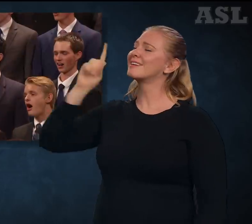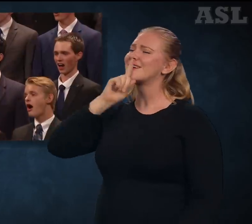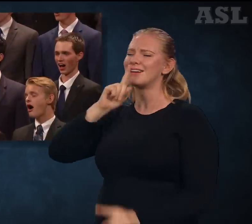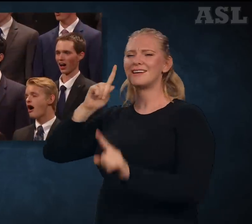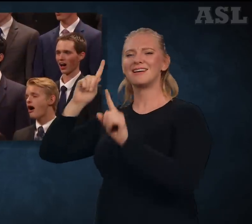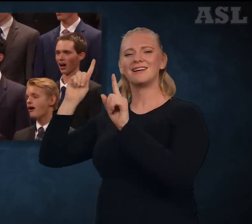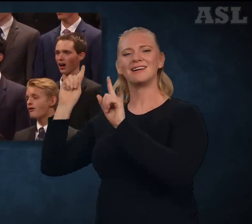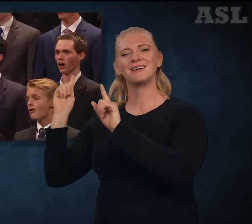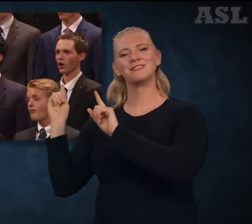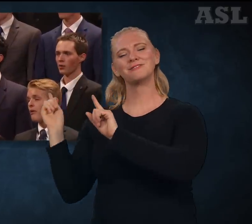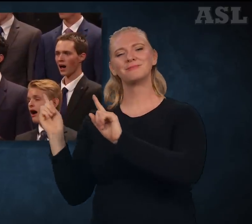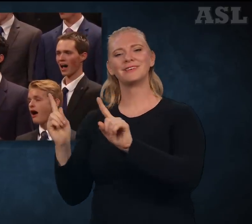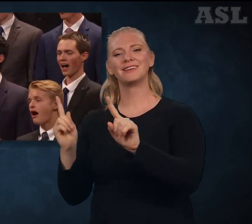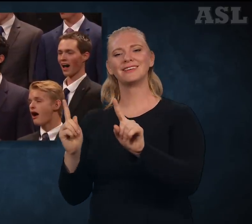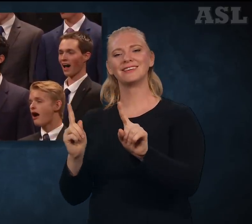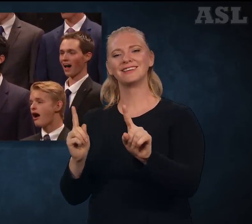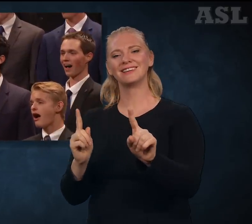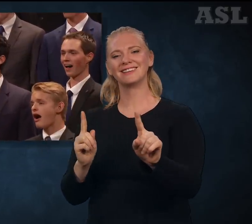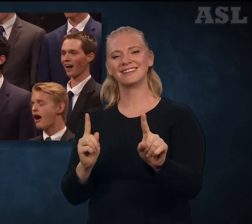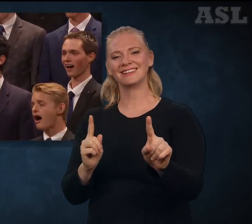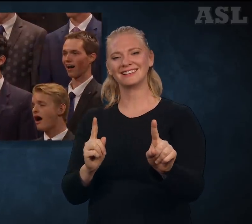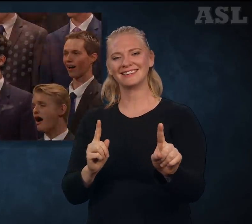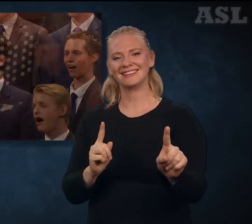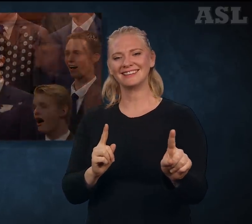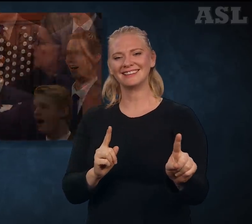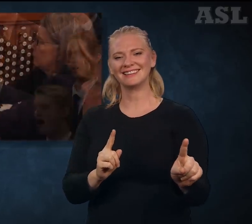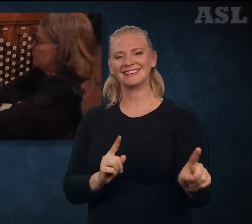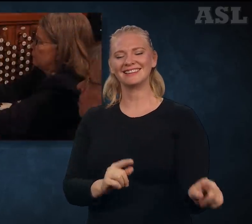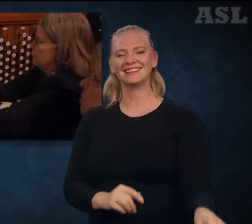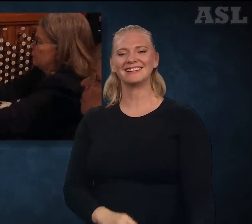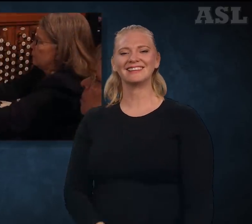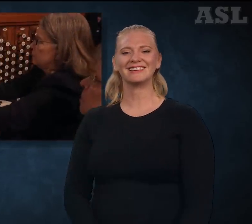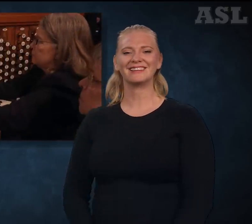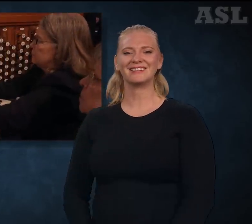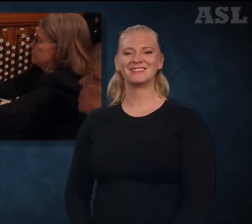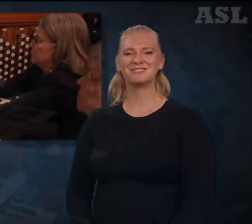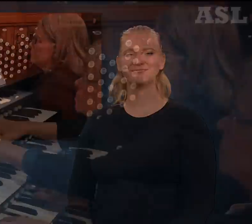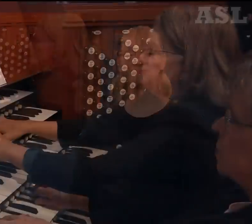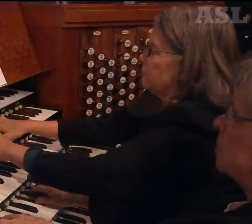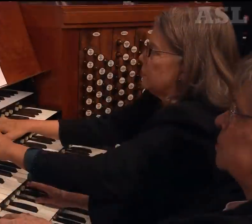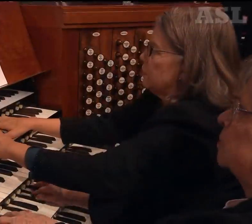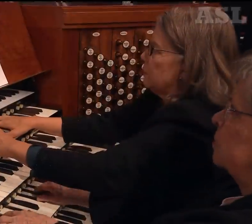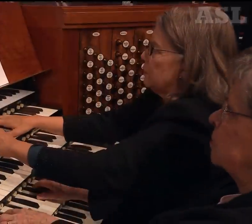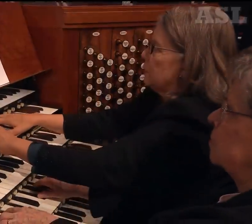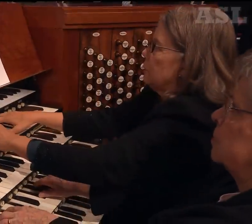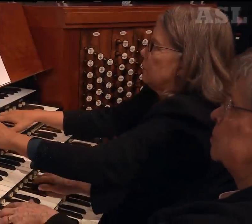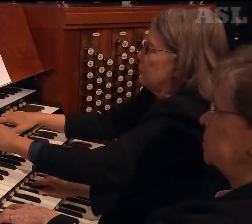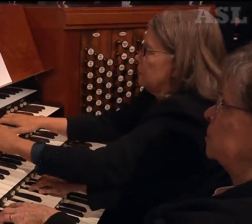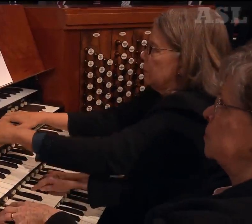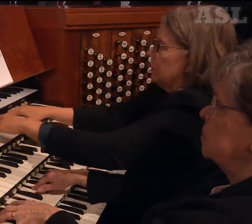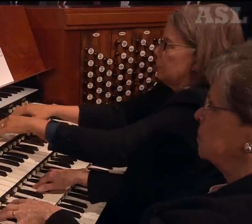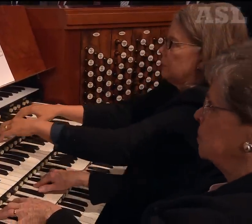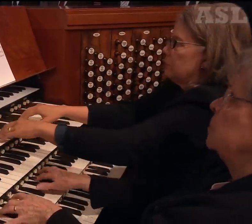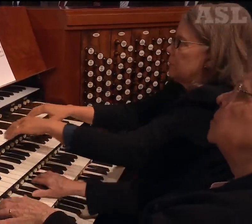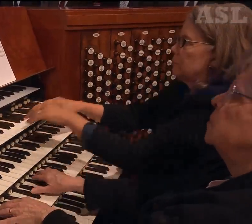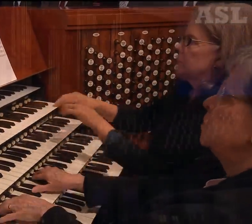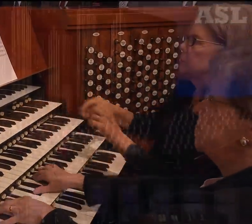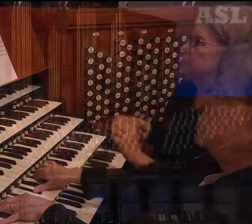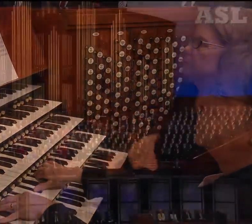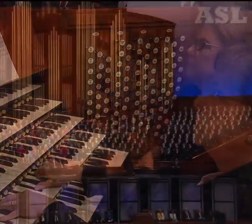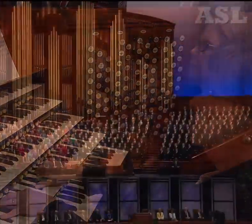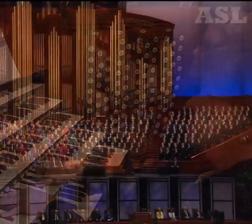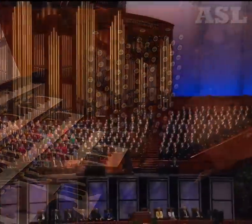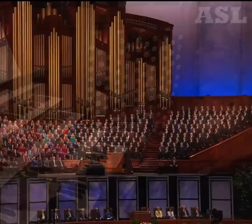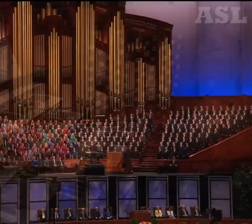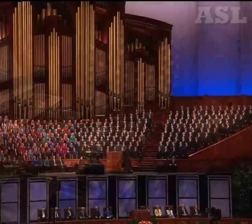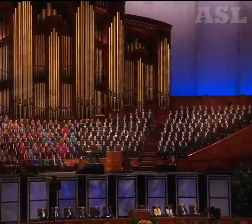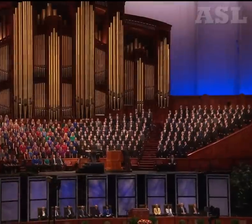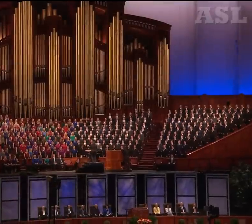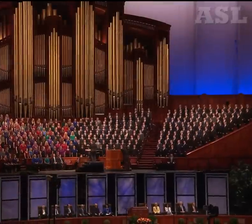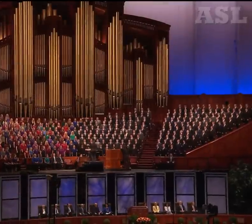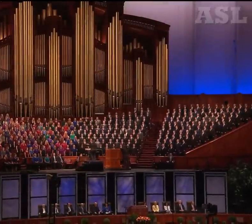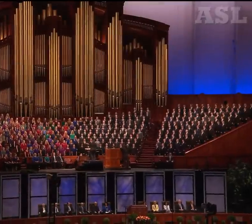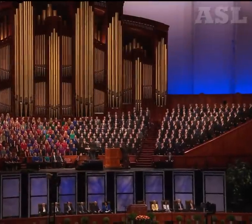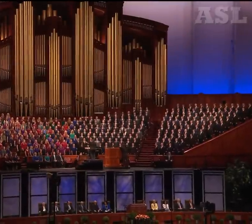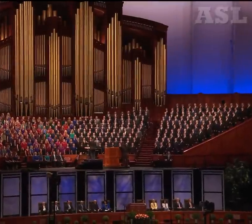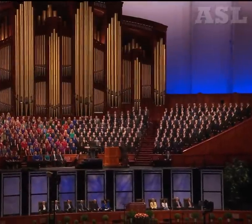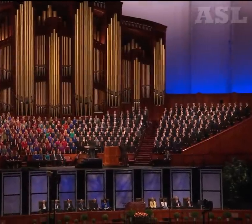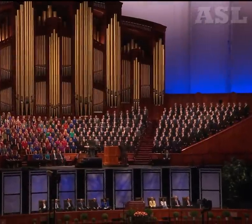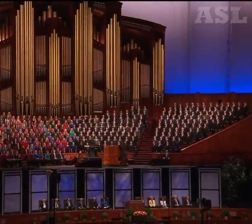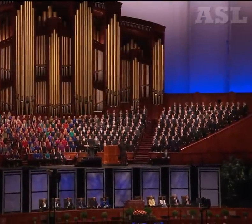THY COMMAND.